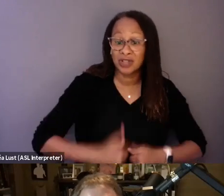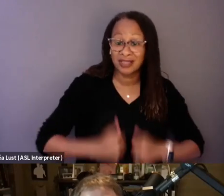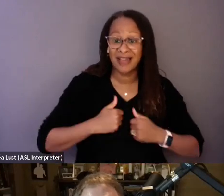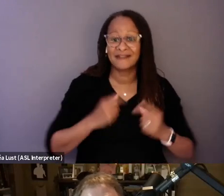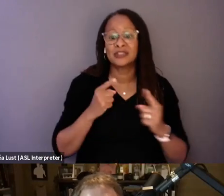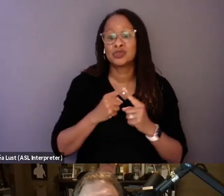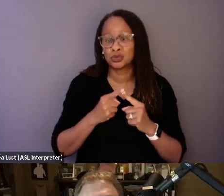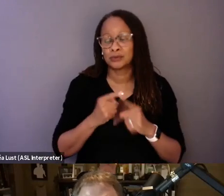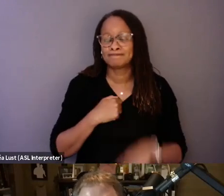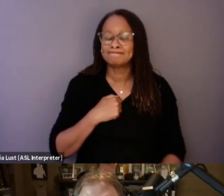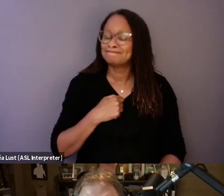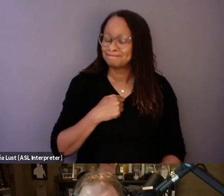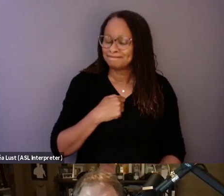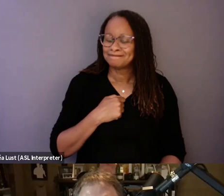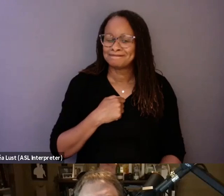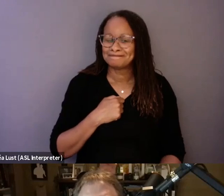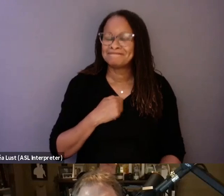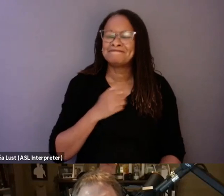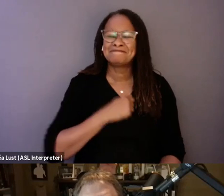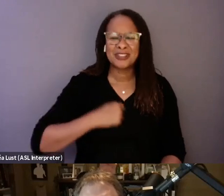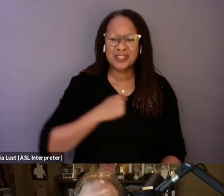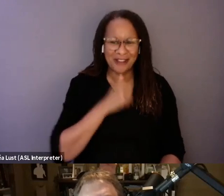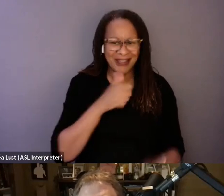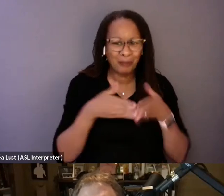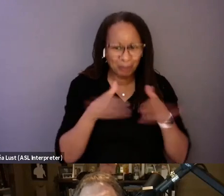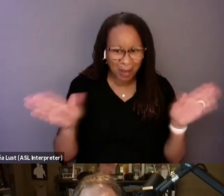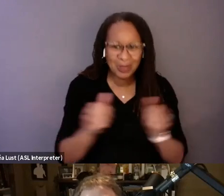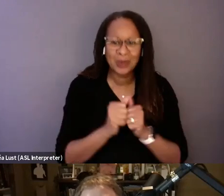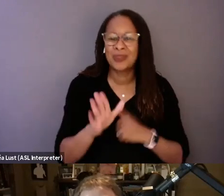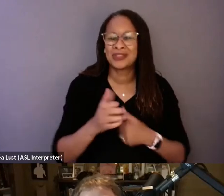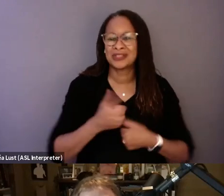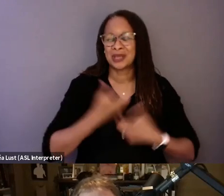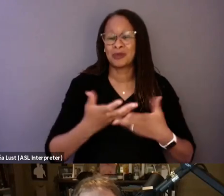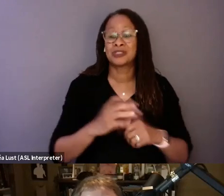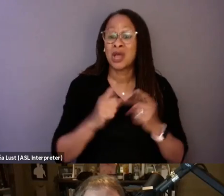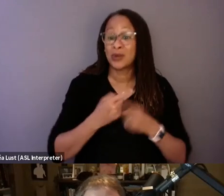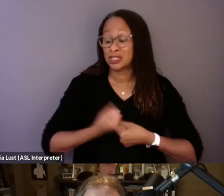while he was not public with his emotional life when he expressed it privately to, Judy, it was very...